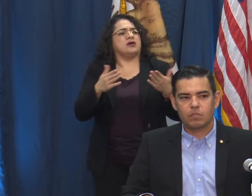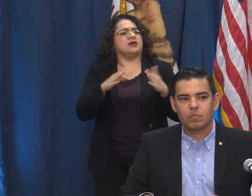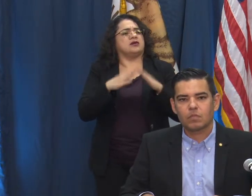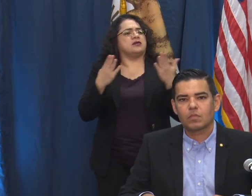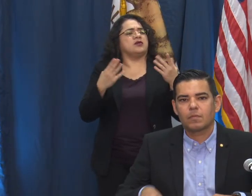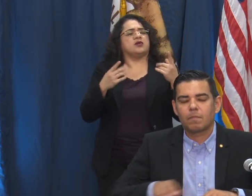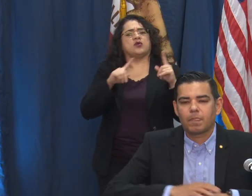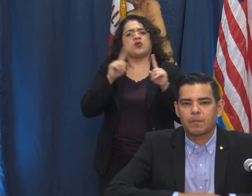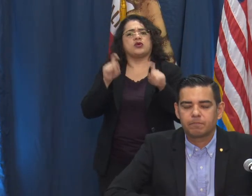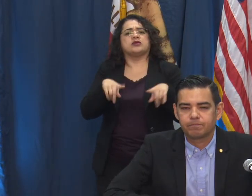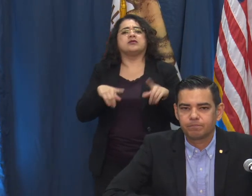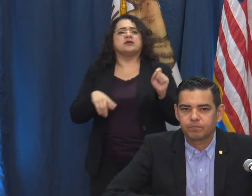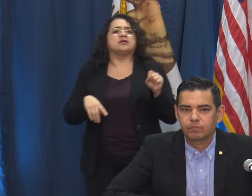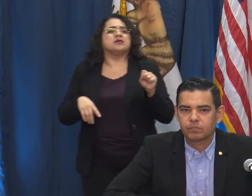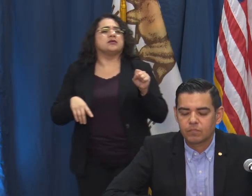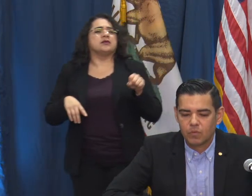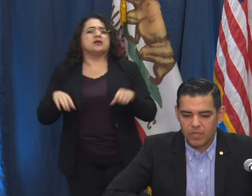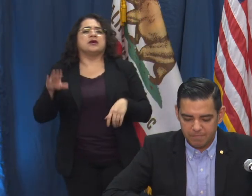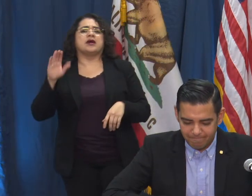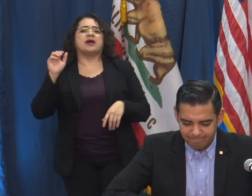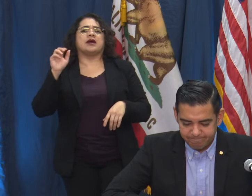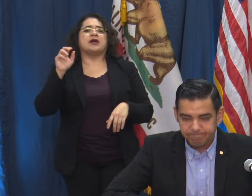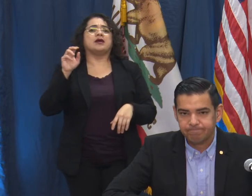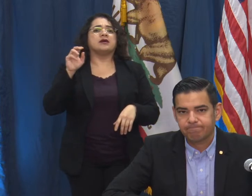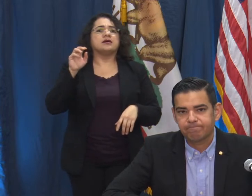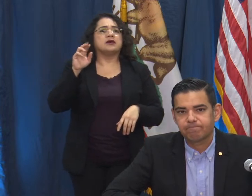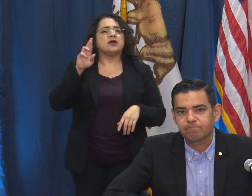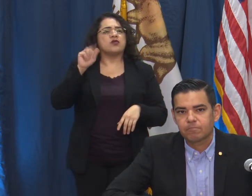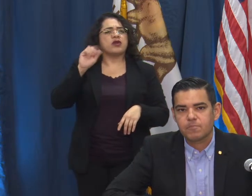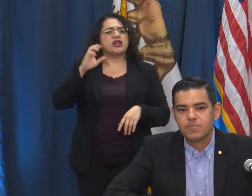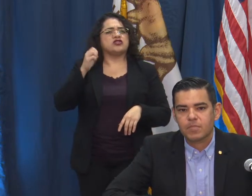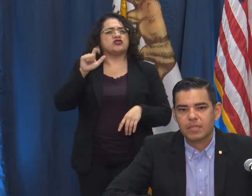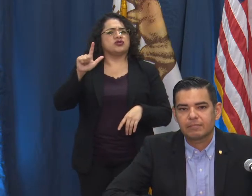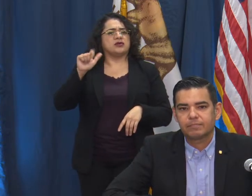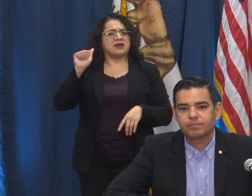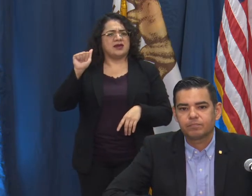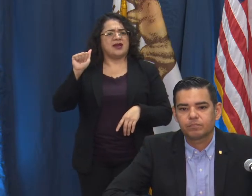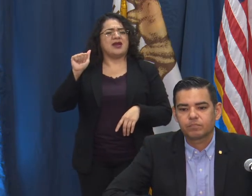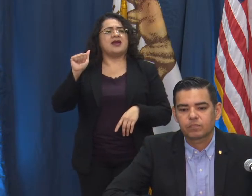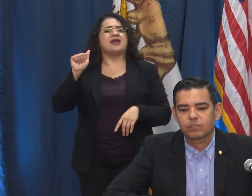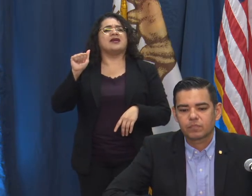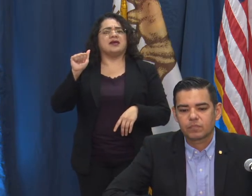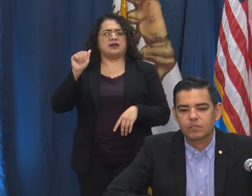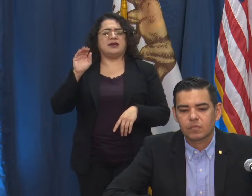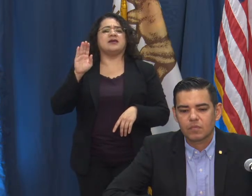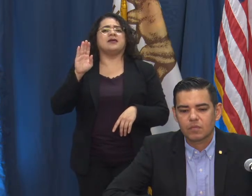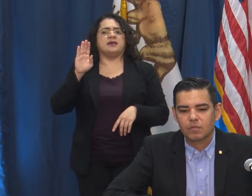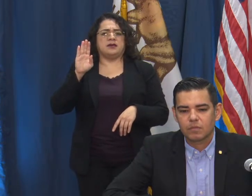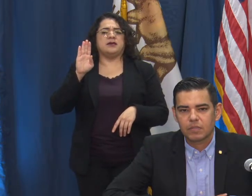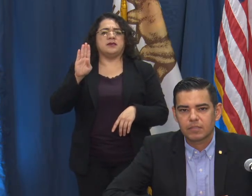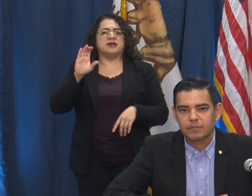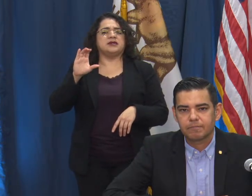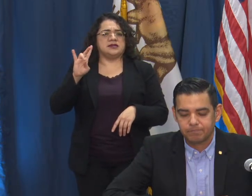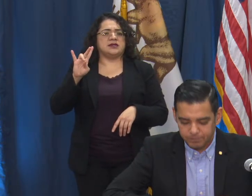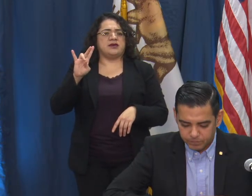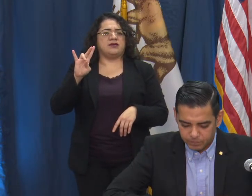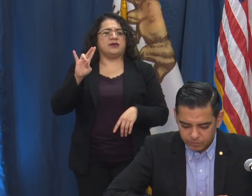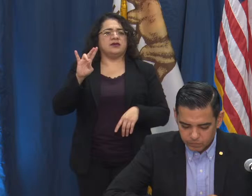Rachael Jordan from ABC 7. Hey so this question is for Dr. Anissa Davis - so